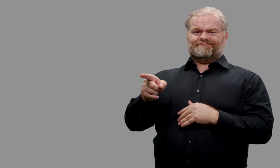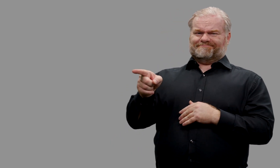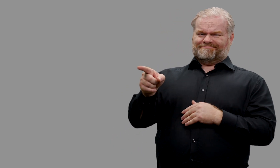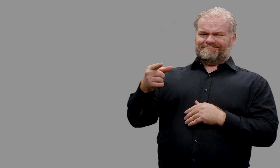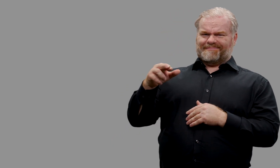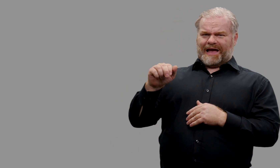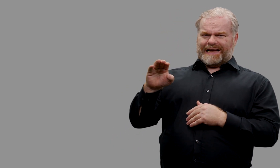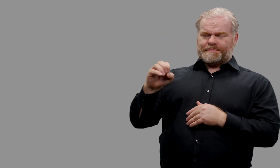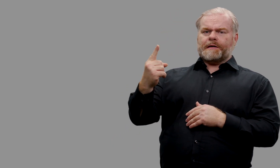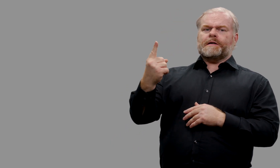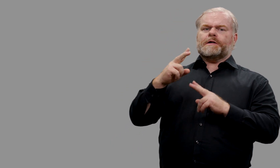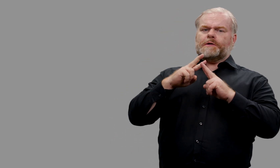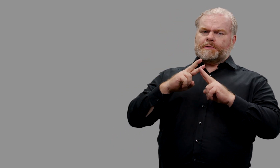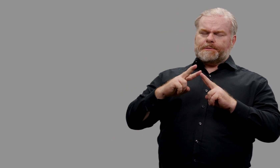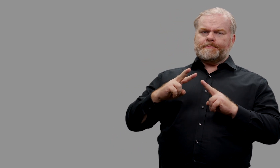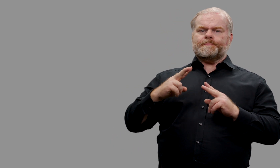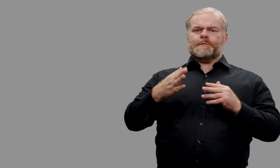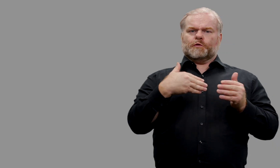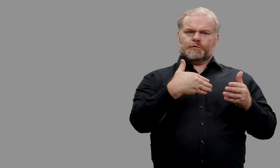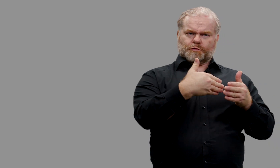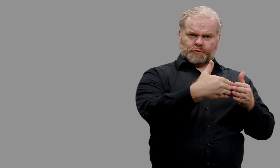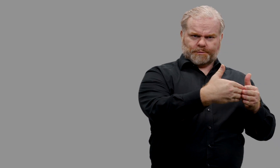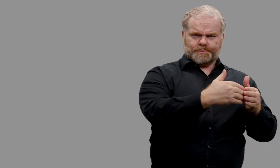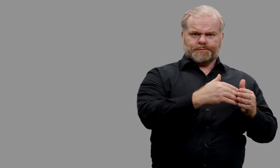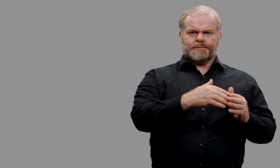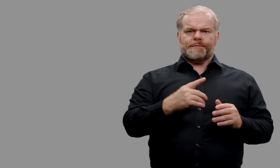And he was very calm and closed the door and said: